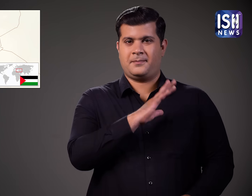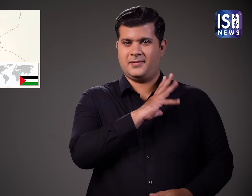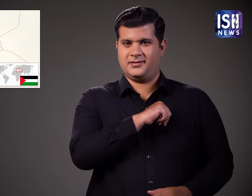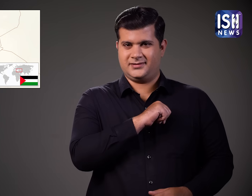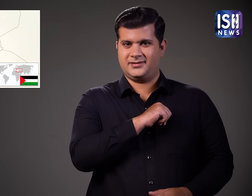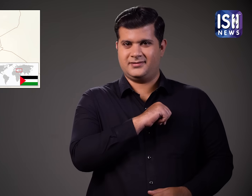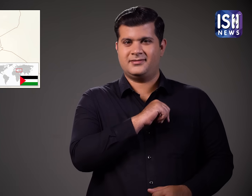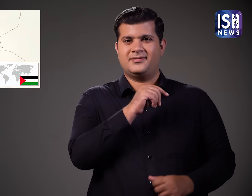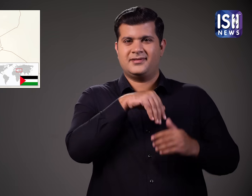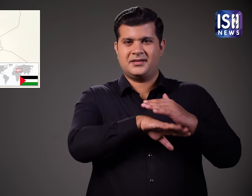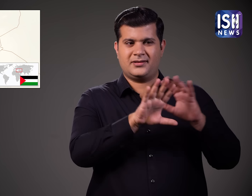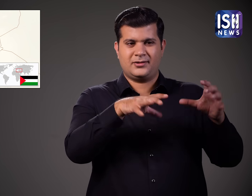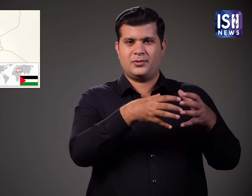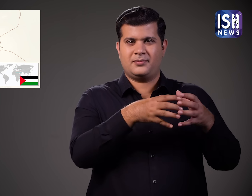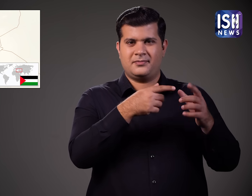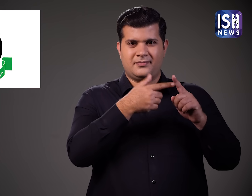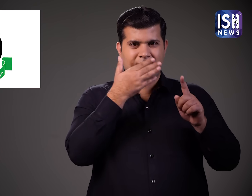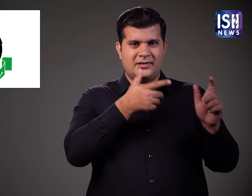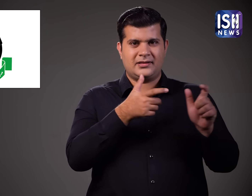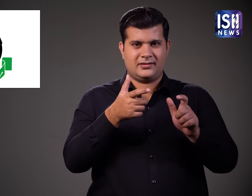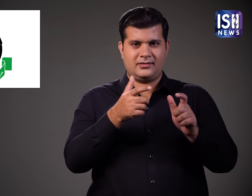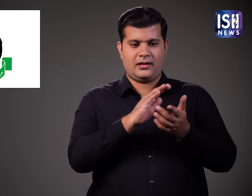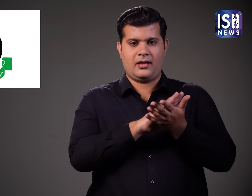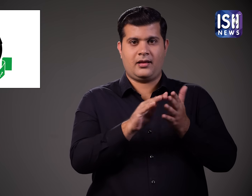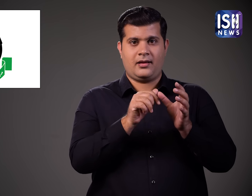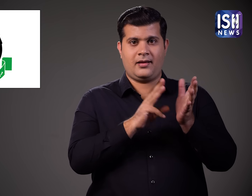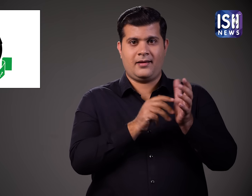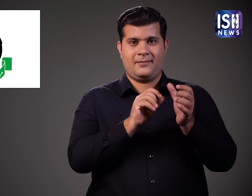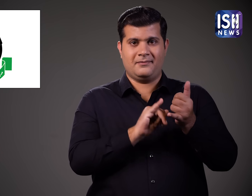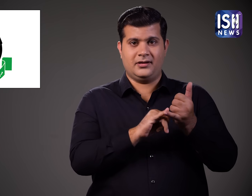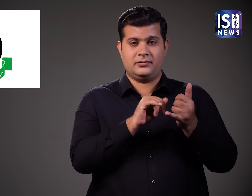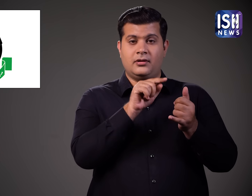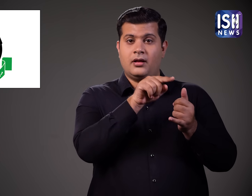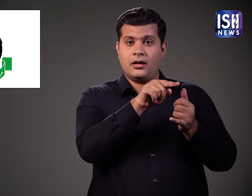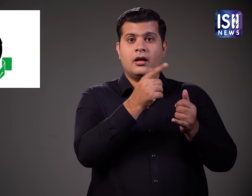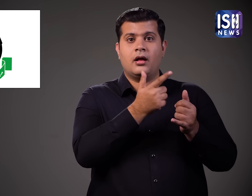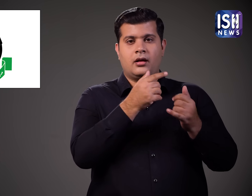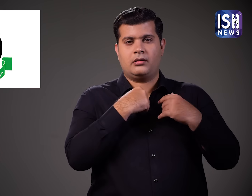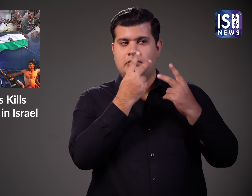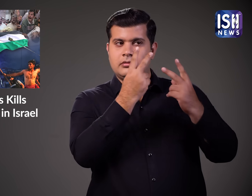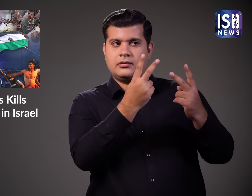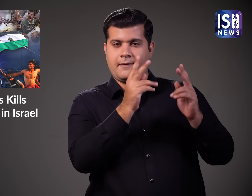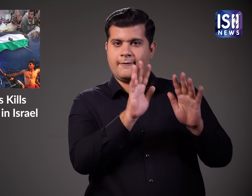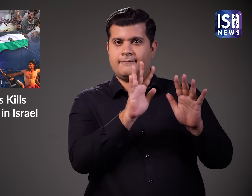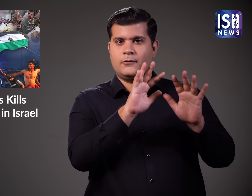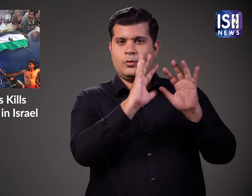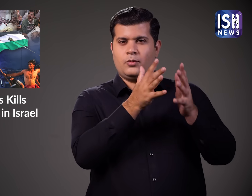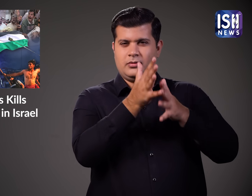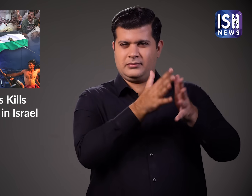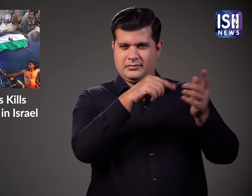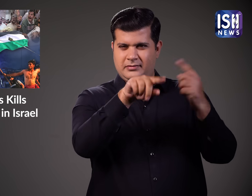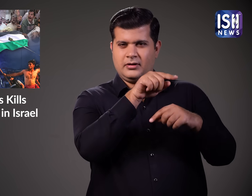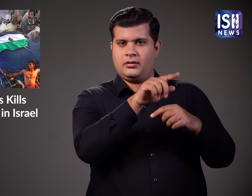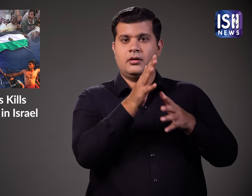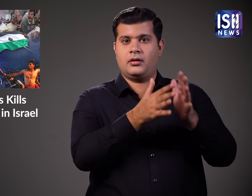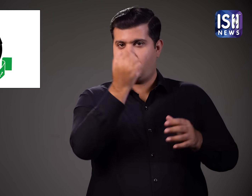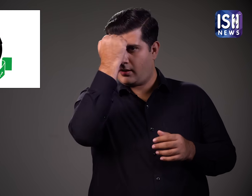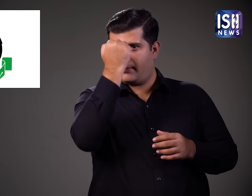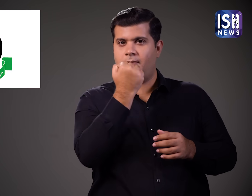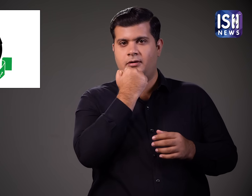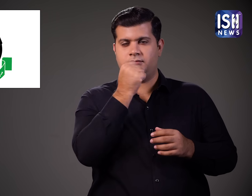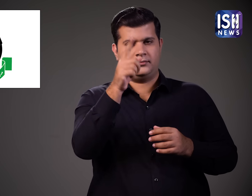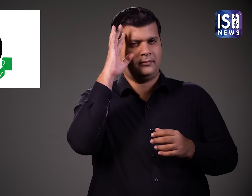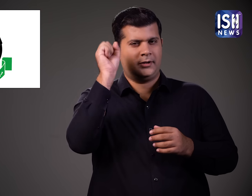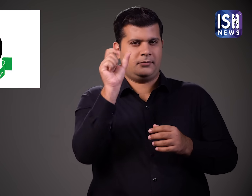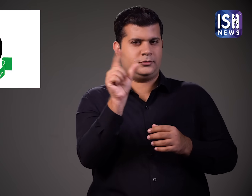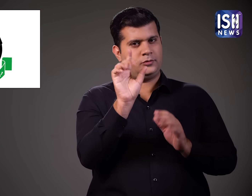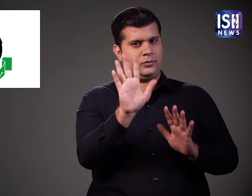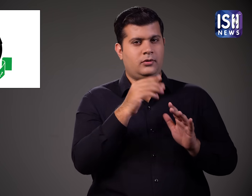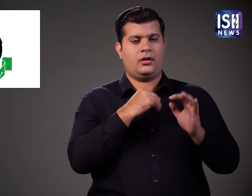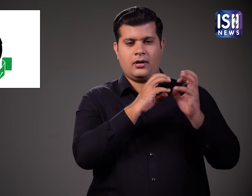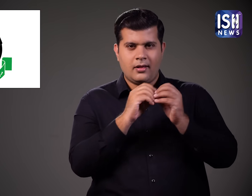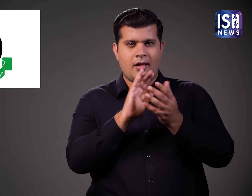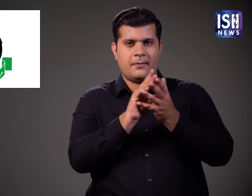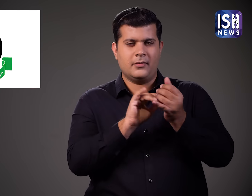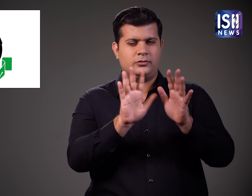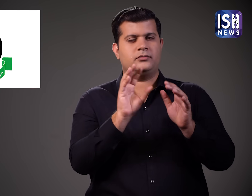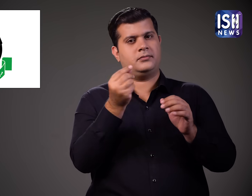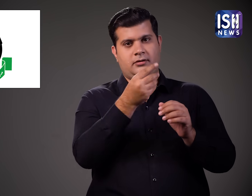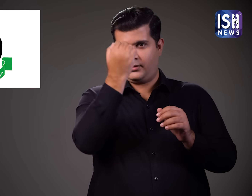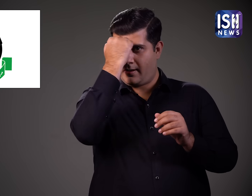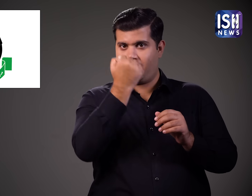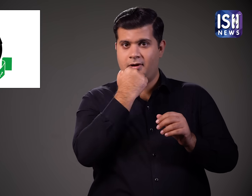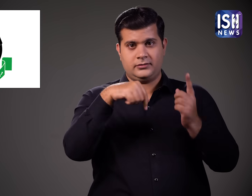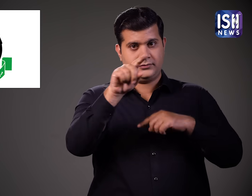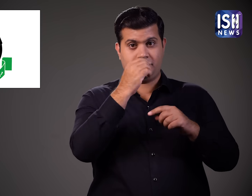Hamas is Palestine's militant group. This is its sign name. I have seen many Deaf communities using this sign name for Hamas.